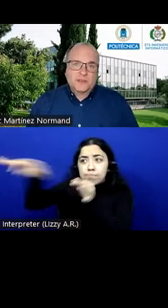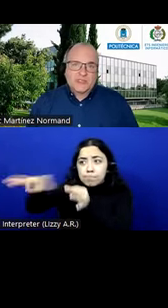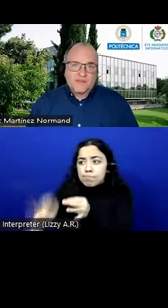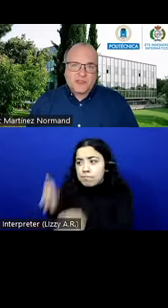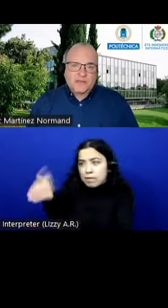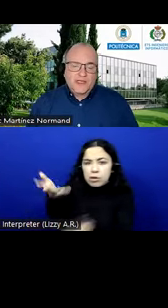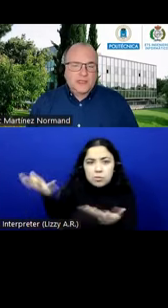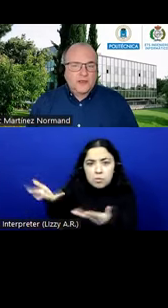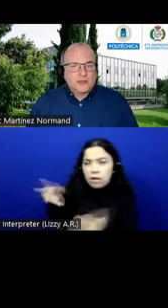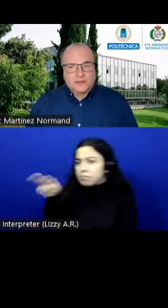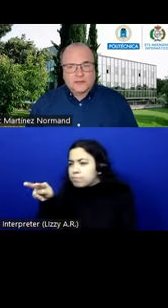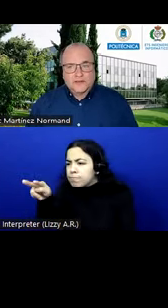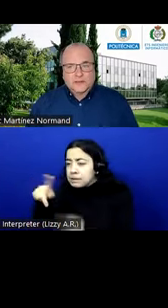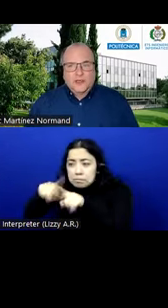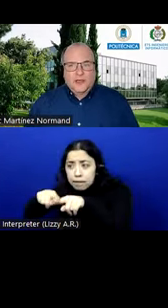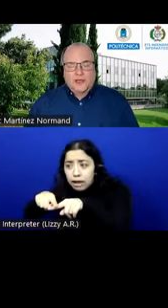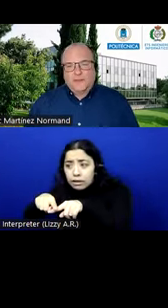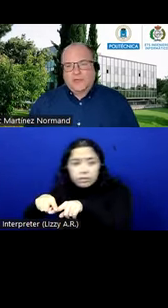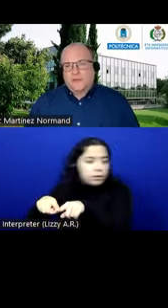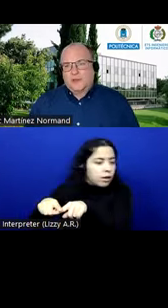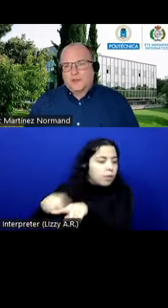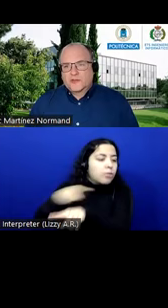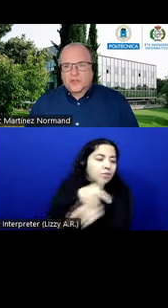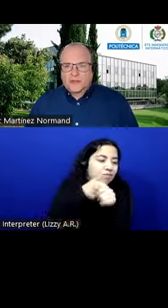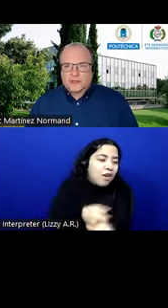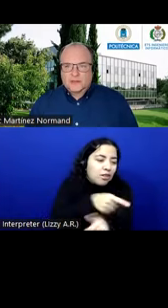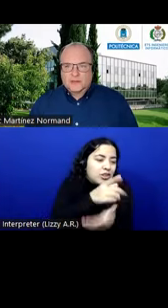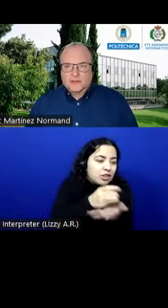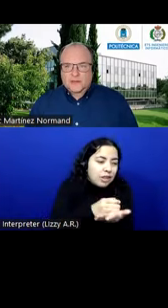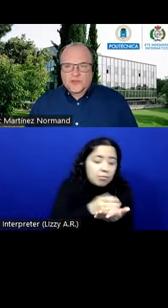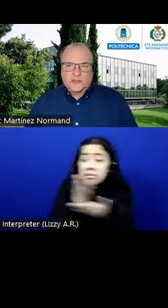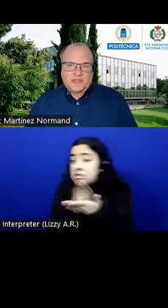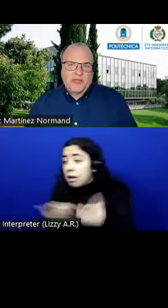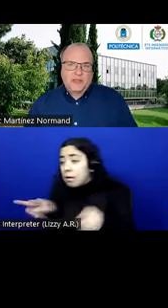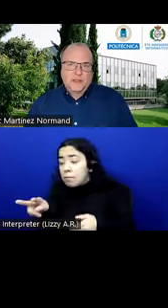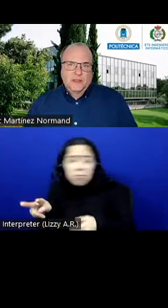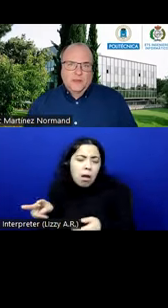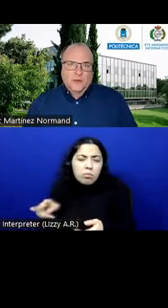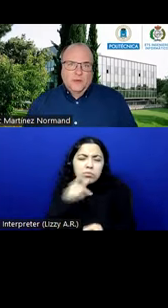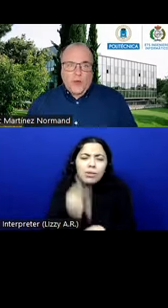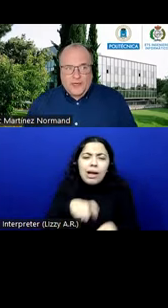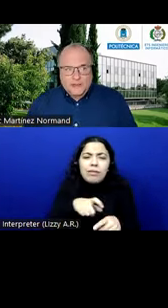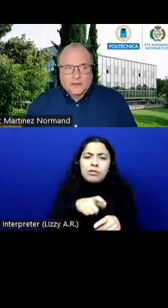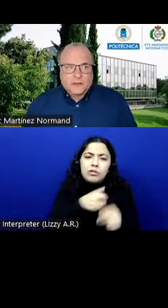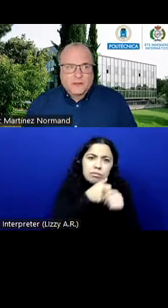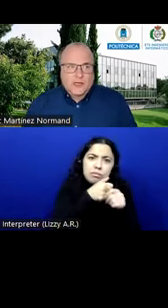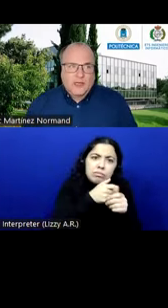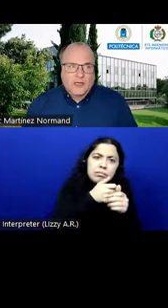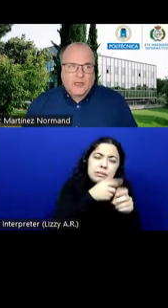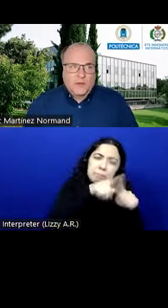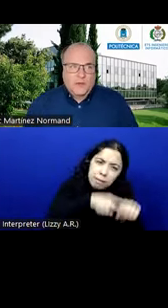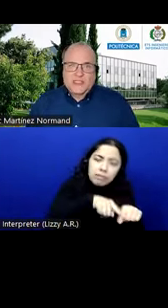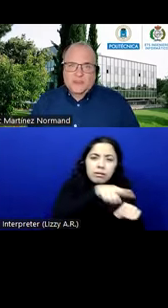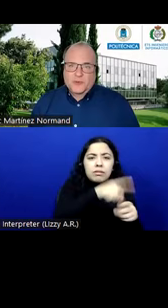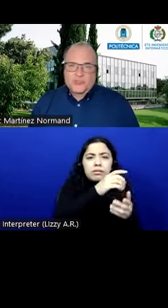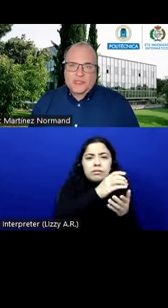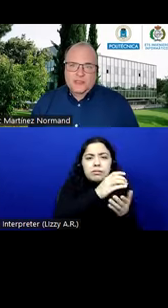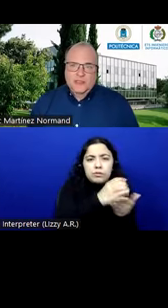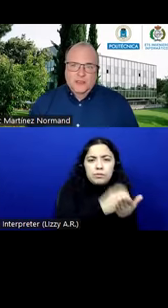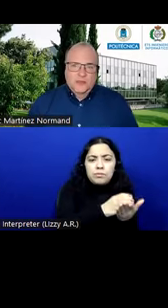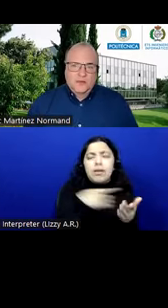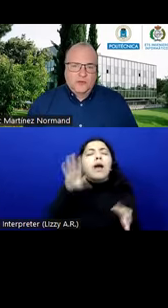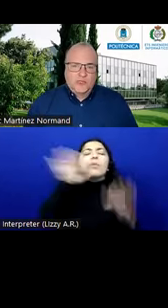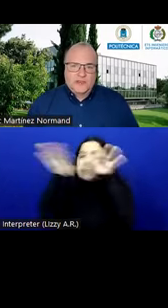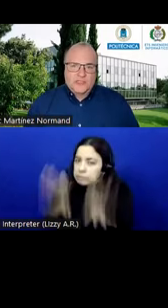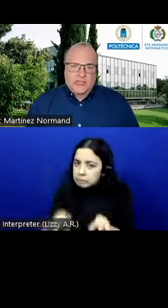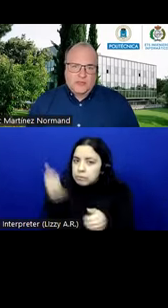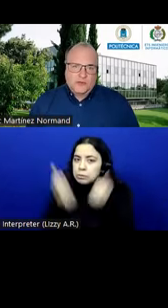to chapters of EN or not. I will try to explain when, what pages or websites do need to take a